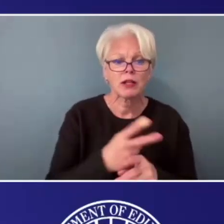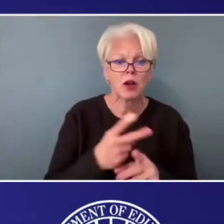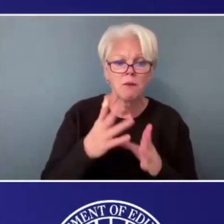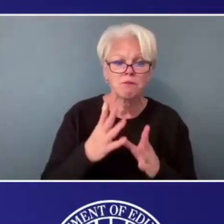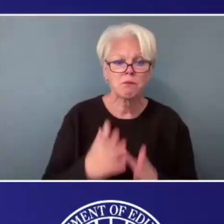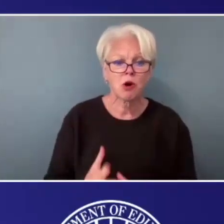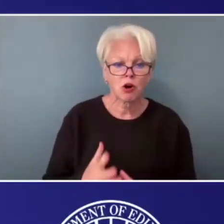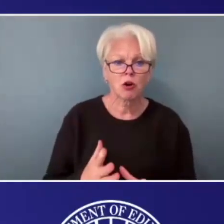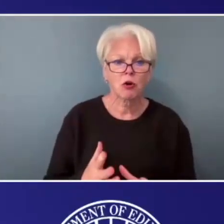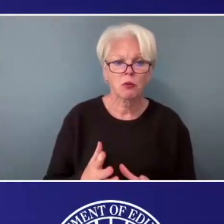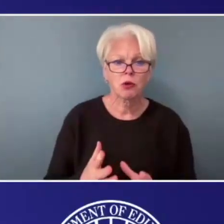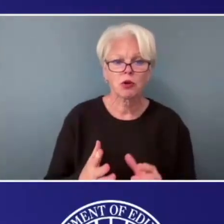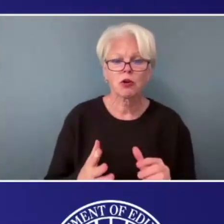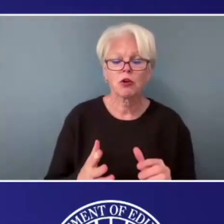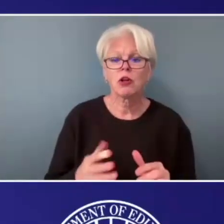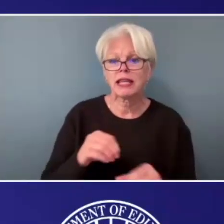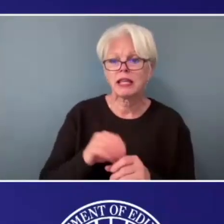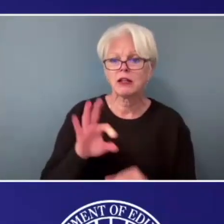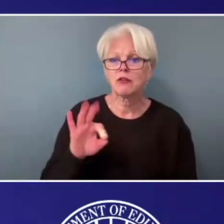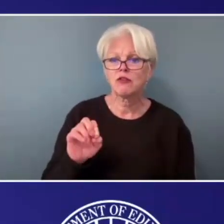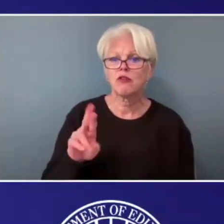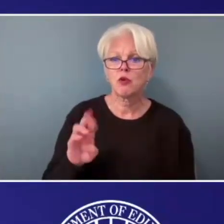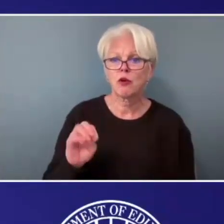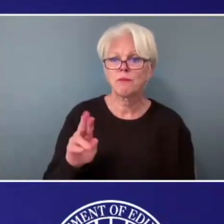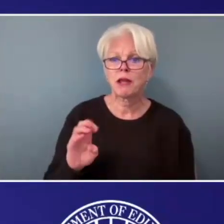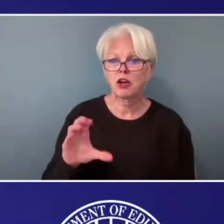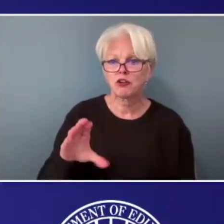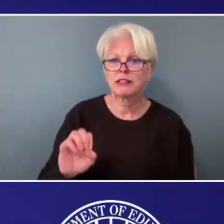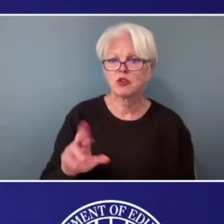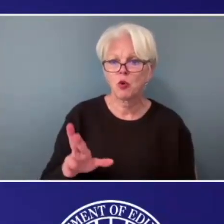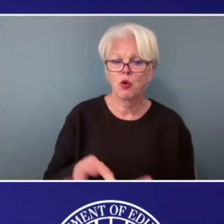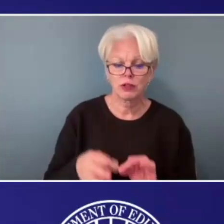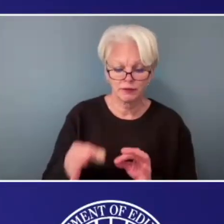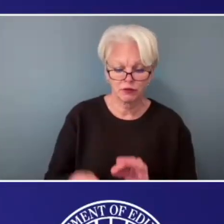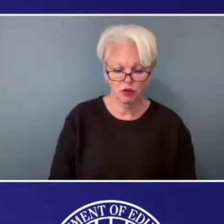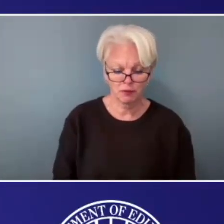in a forbearance or deferment, certain forbearances and deferments under